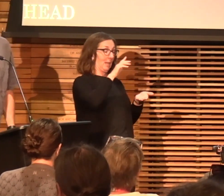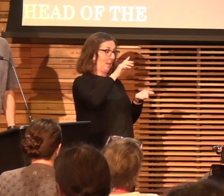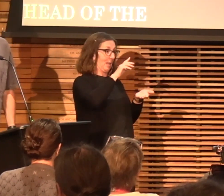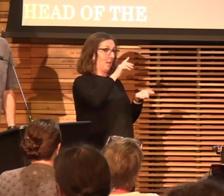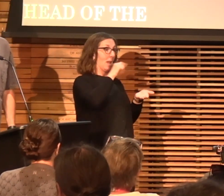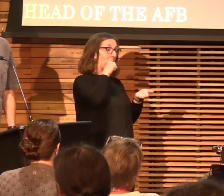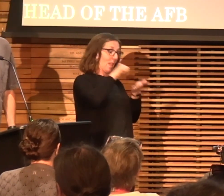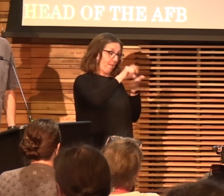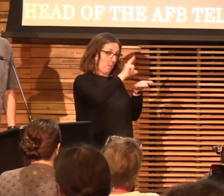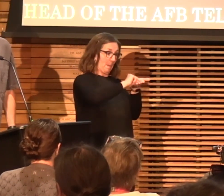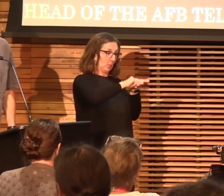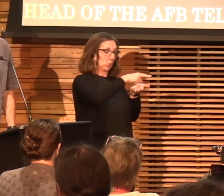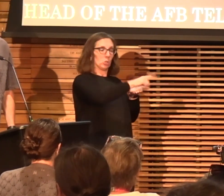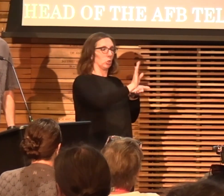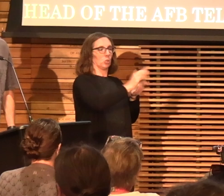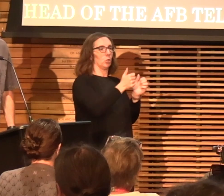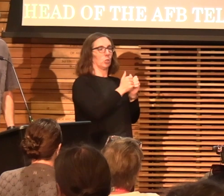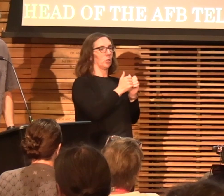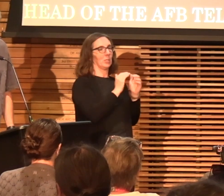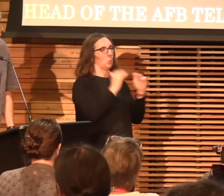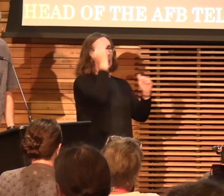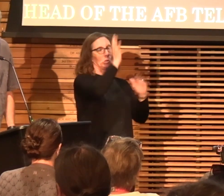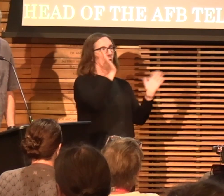tells Helen that there's a rumor